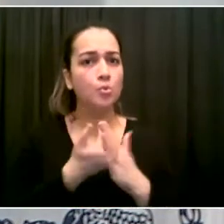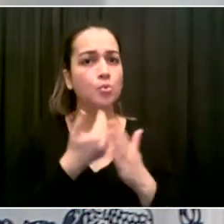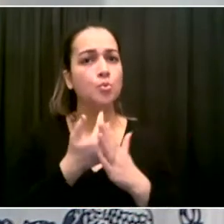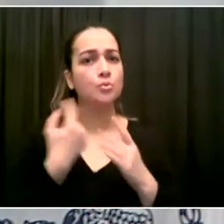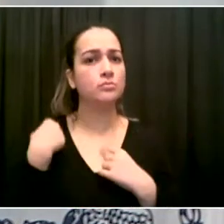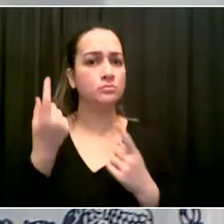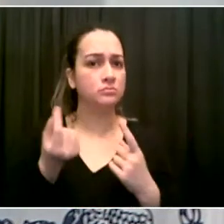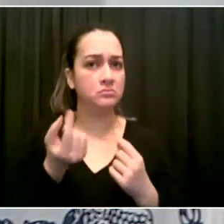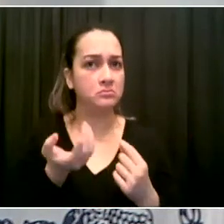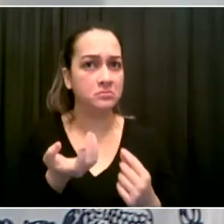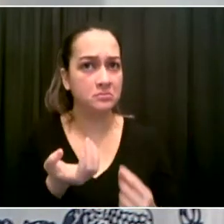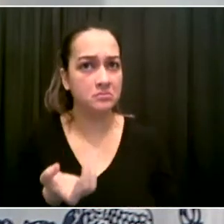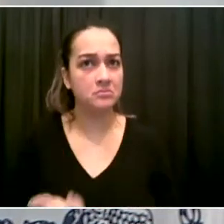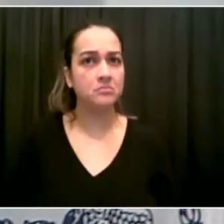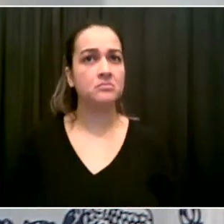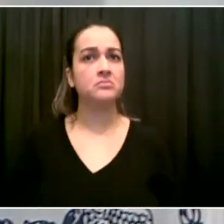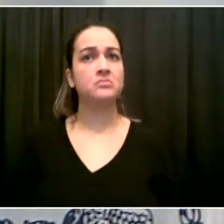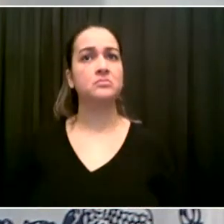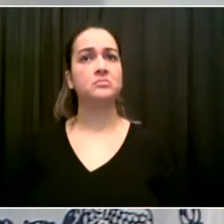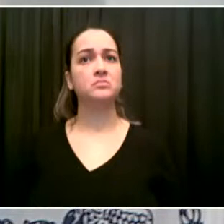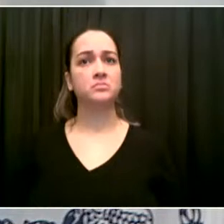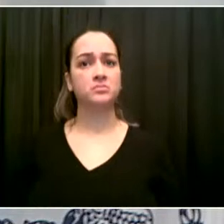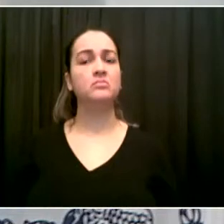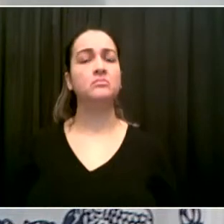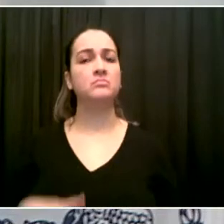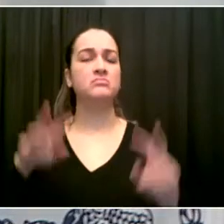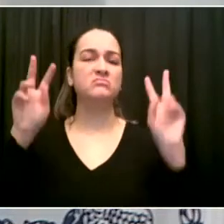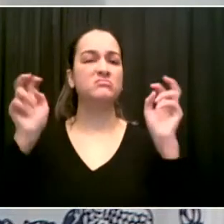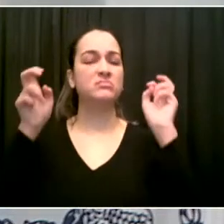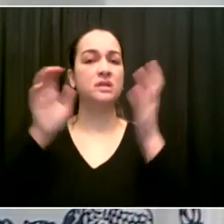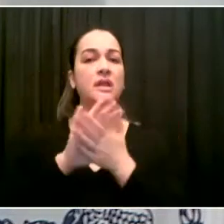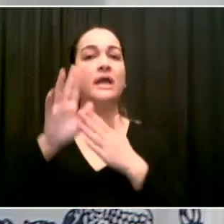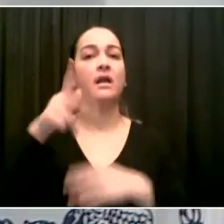TO THE SANITATION BUDGET? IT SEEMS LIKE THERE IS AN OVERLAP THERE WITTCLH EANUP, WHAT IS THE